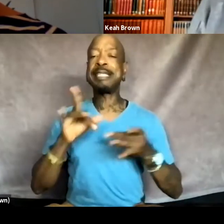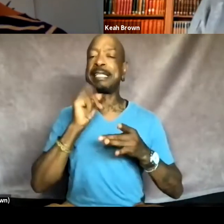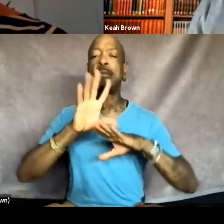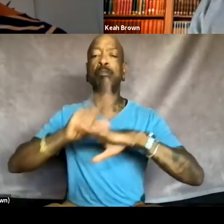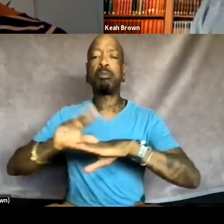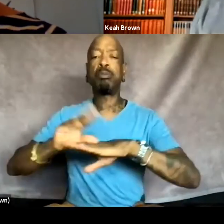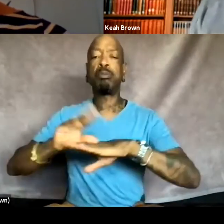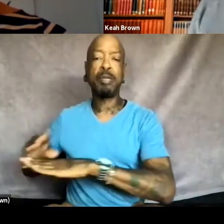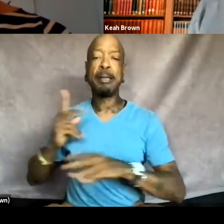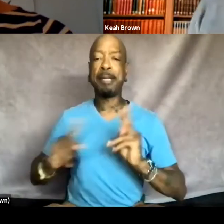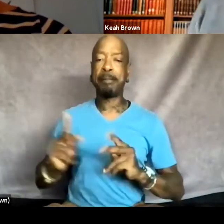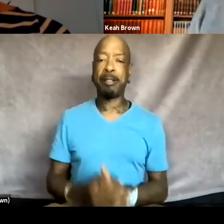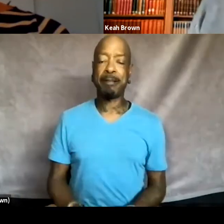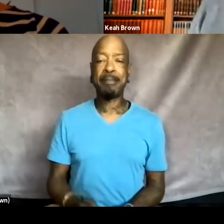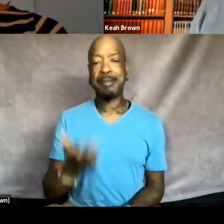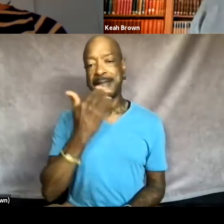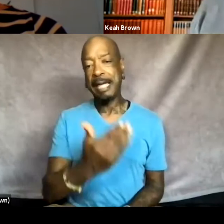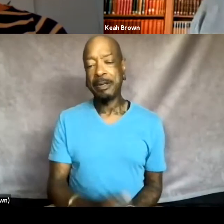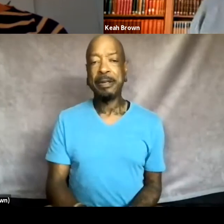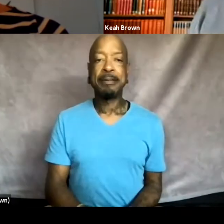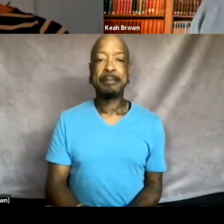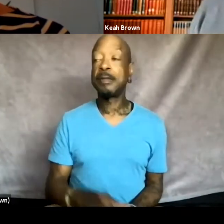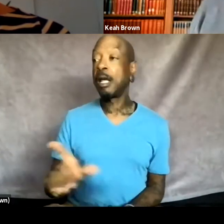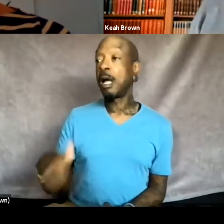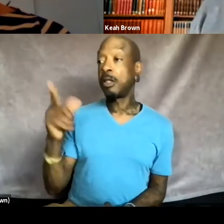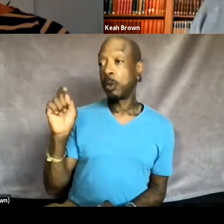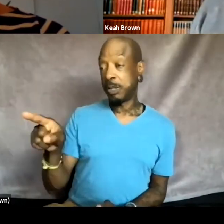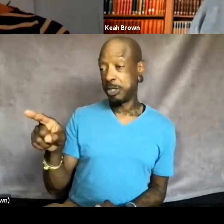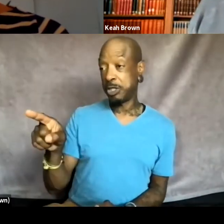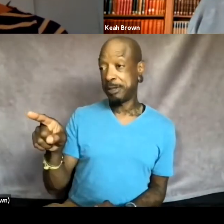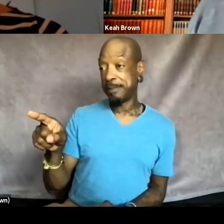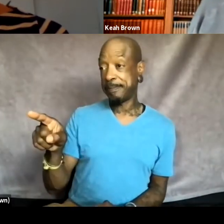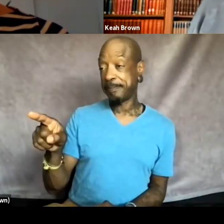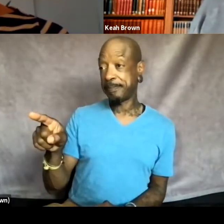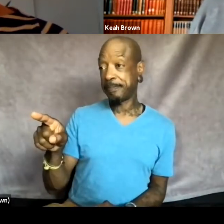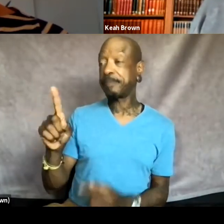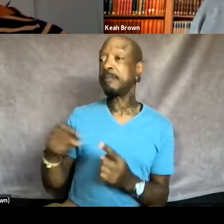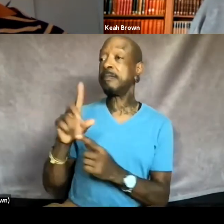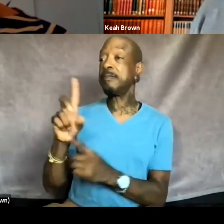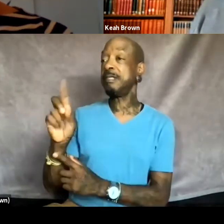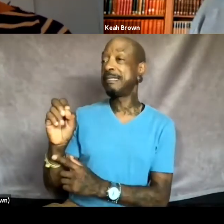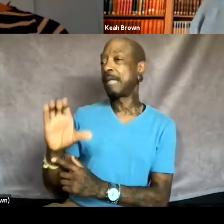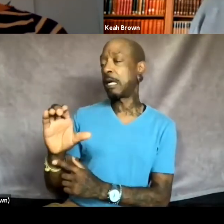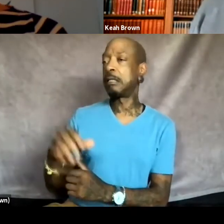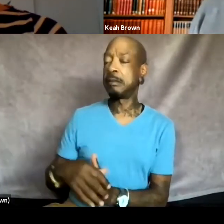Nicole Redding (she/her):So I've go a question about documentaries like Crip Camp so